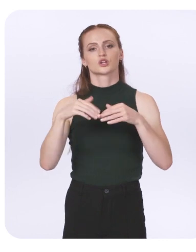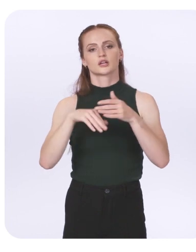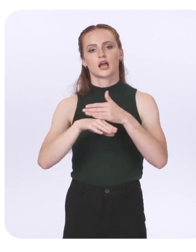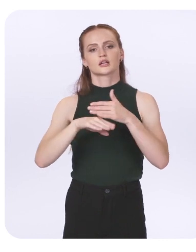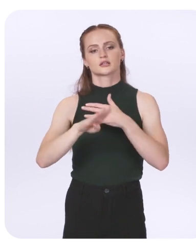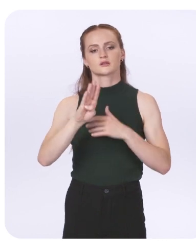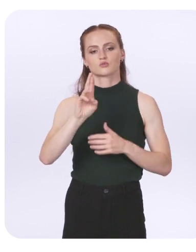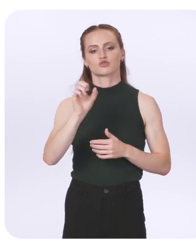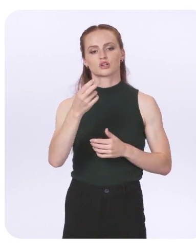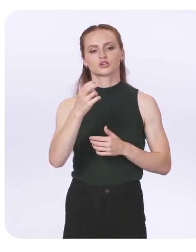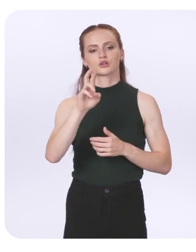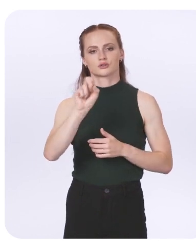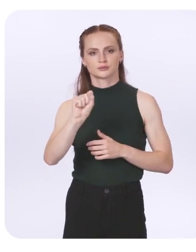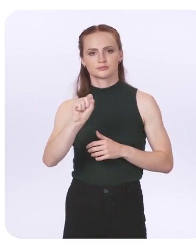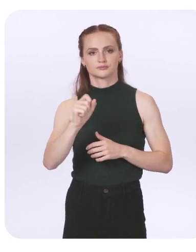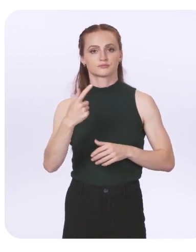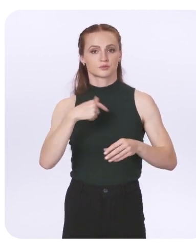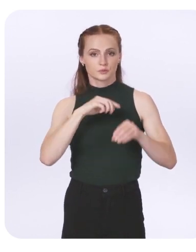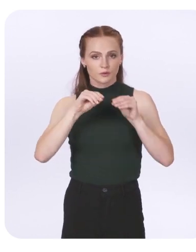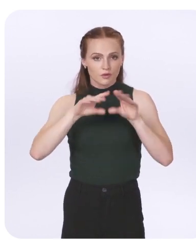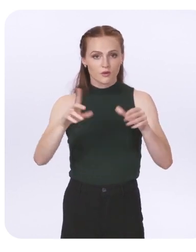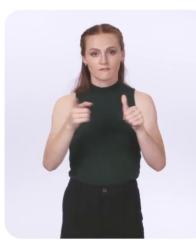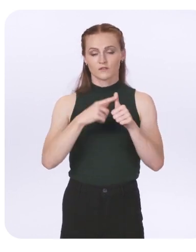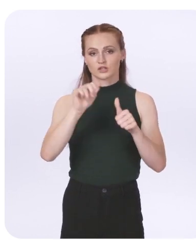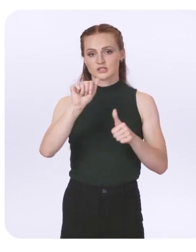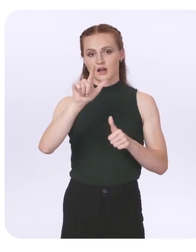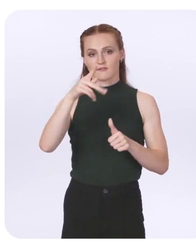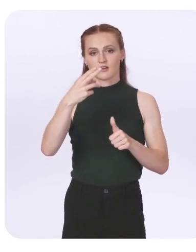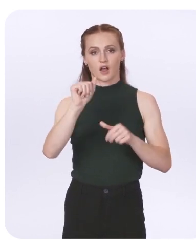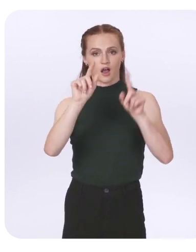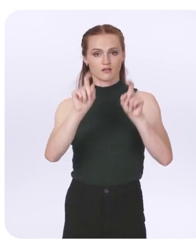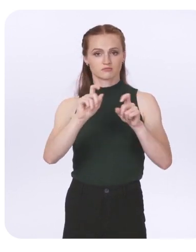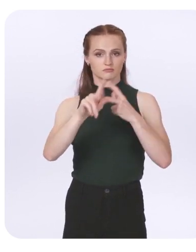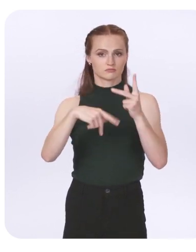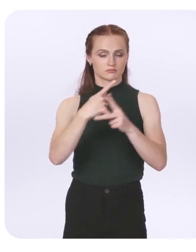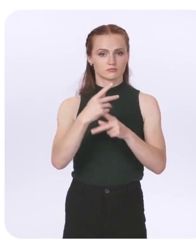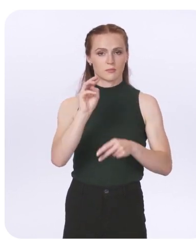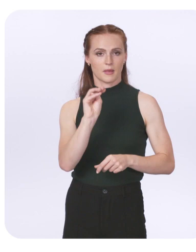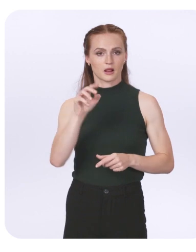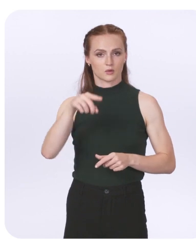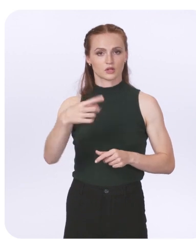We launched our first version for Meta Quest 2 and delivered it as a standalone build